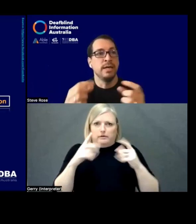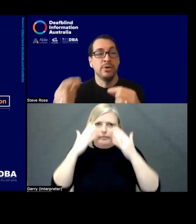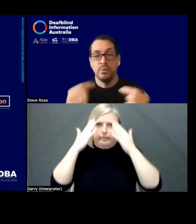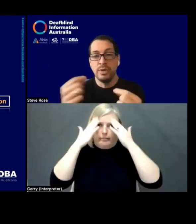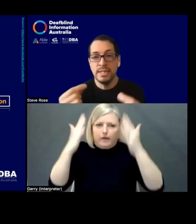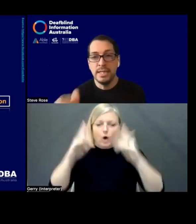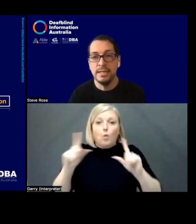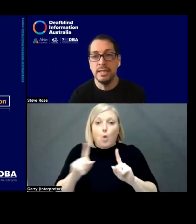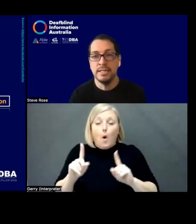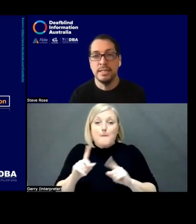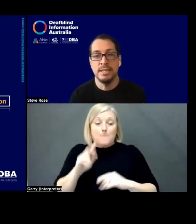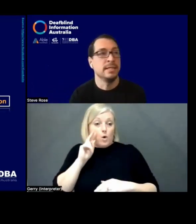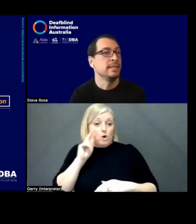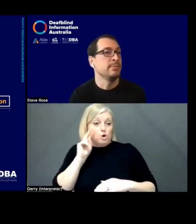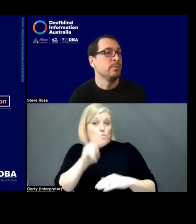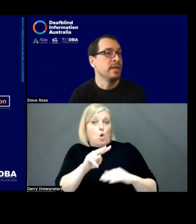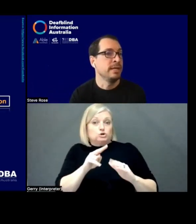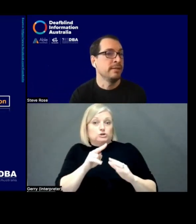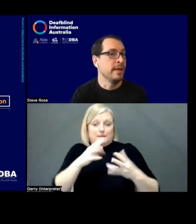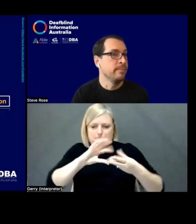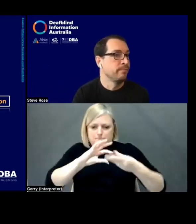we see that there's more meaning there.